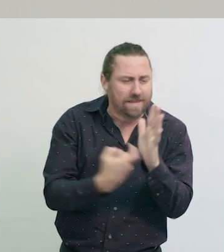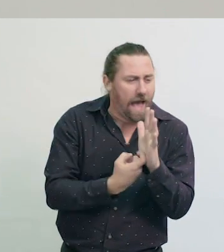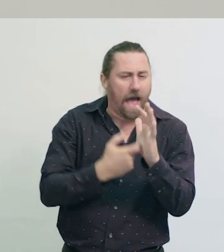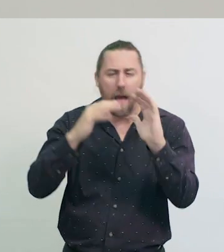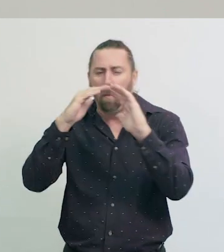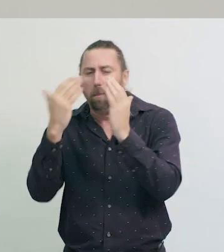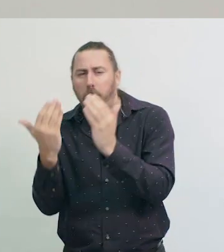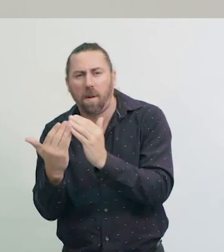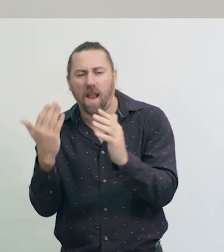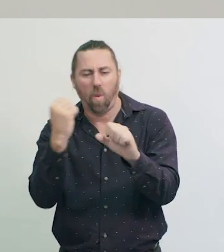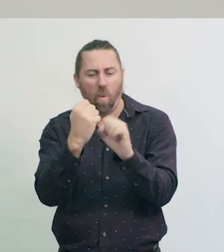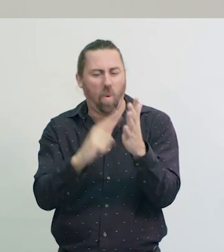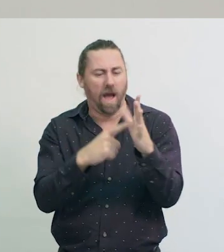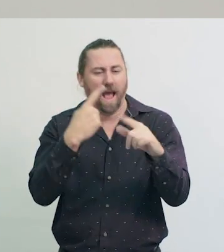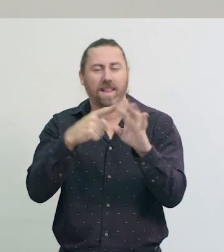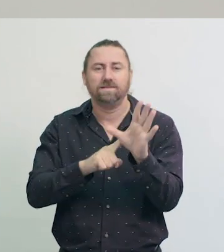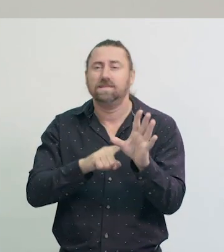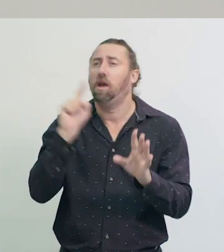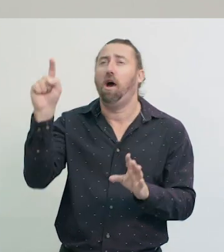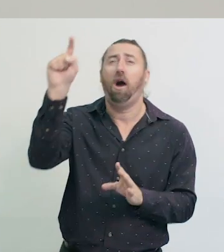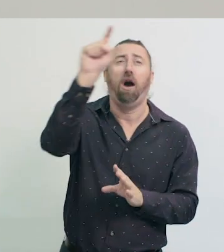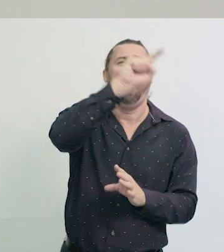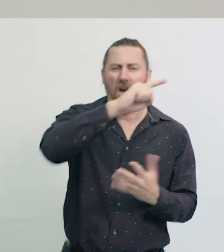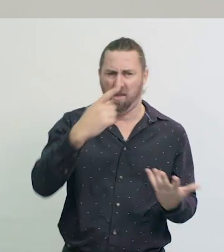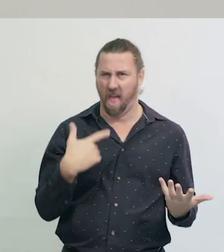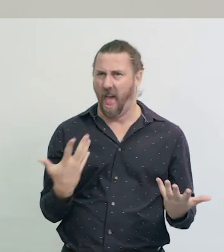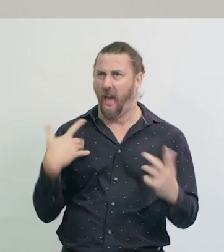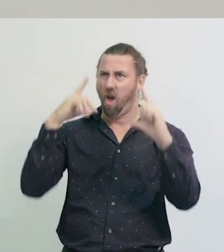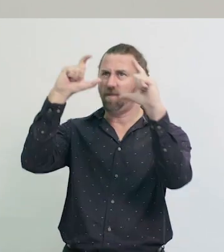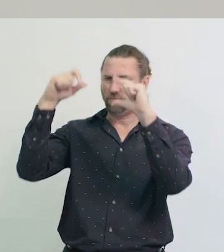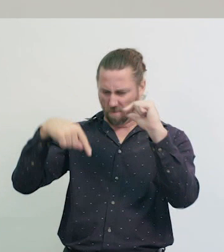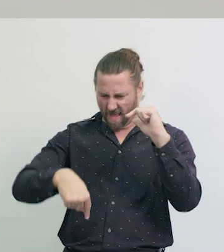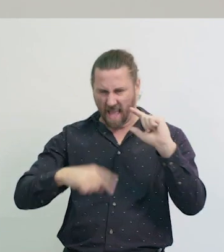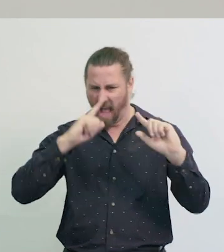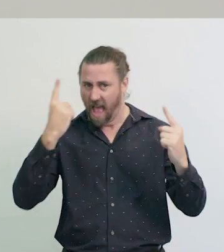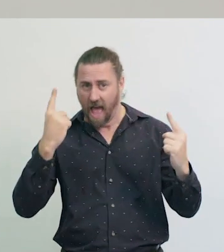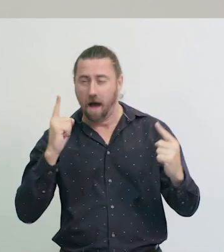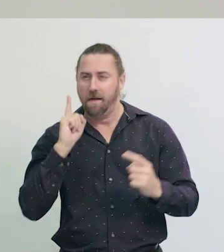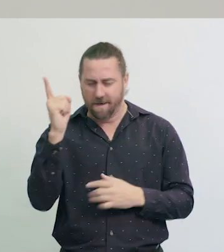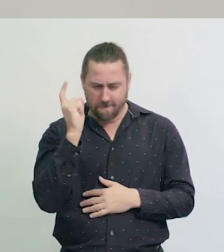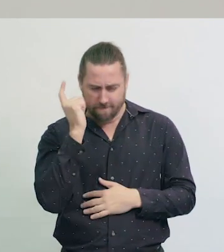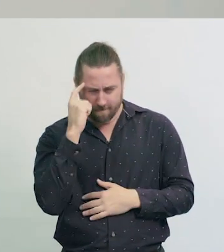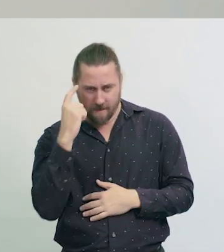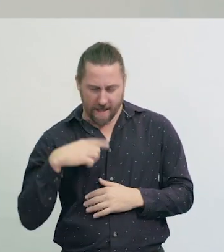which aren't always that bright or close to Earth. So, a more powerful camera was required.